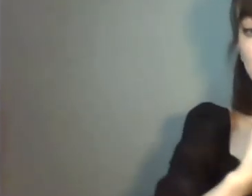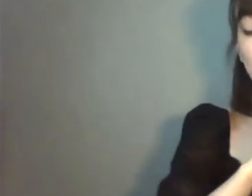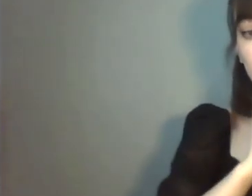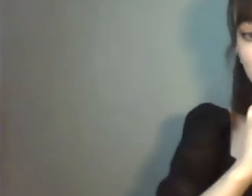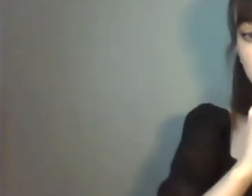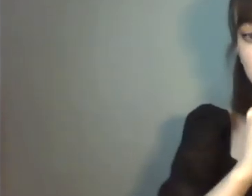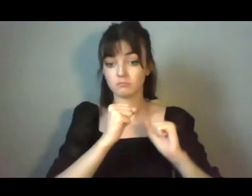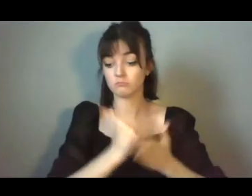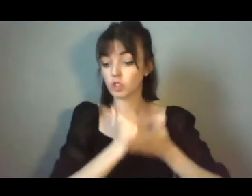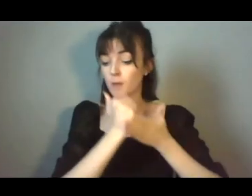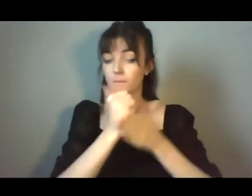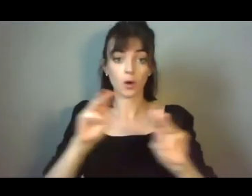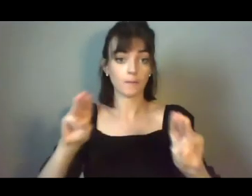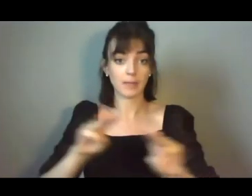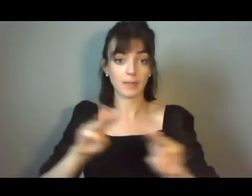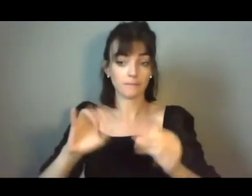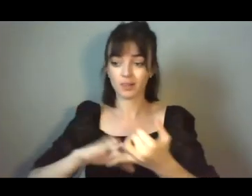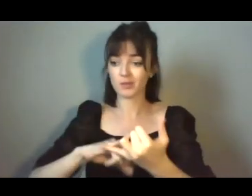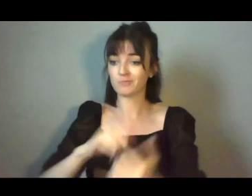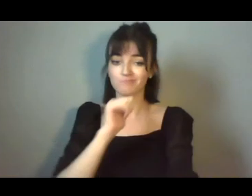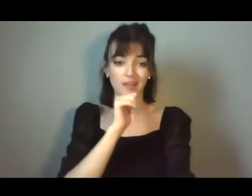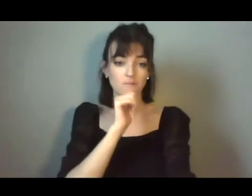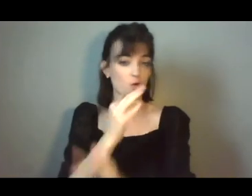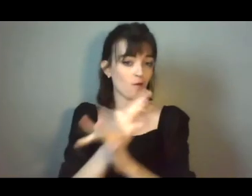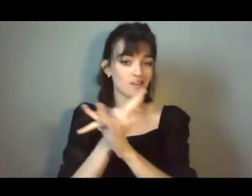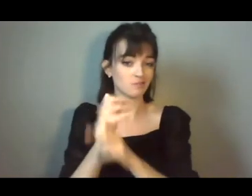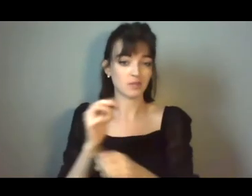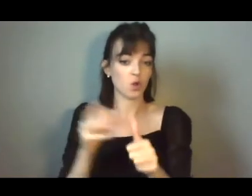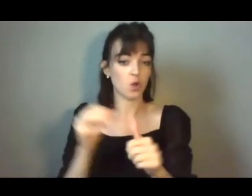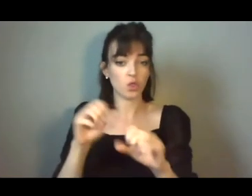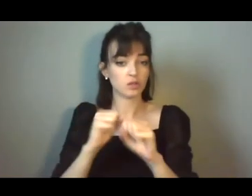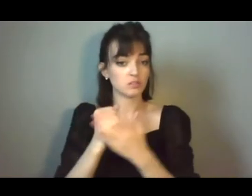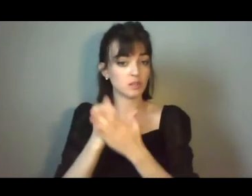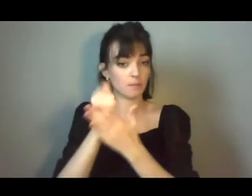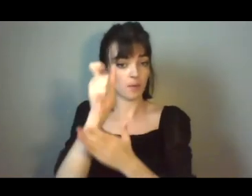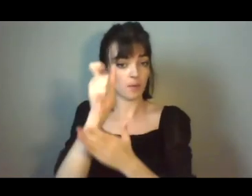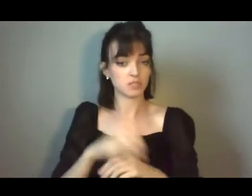not have family or other support person. >>: I think in relation to advocacy,